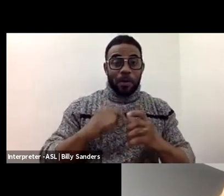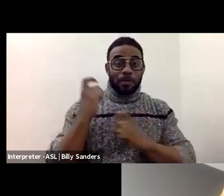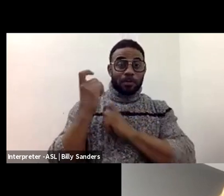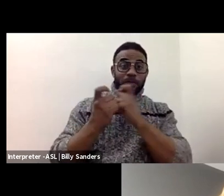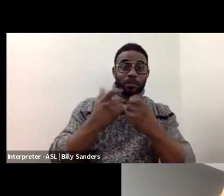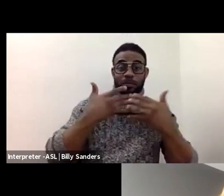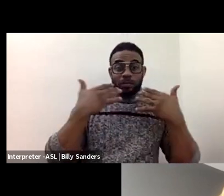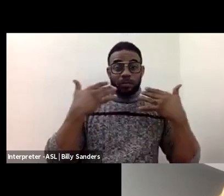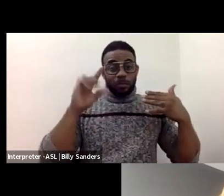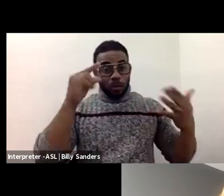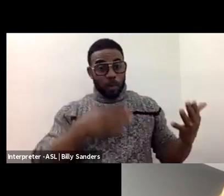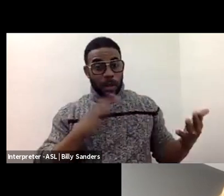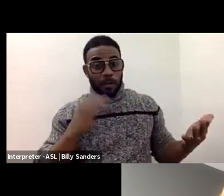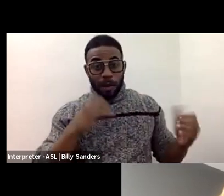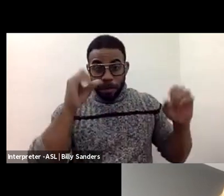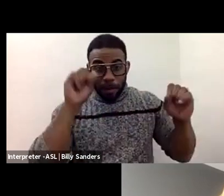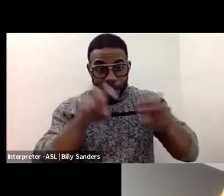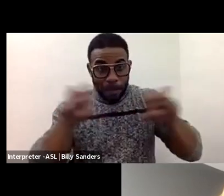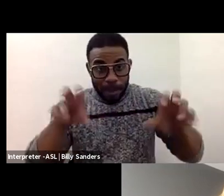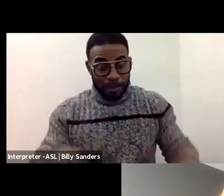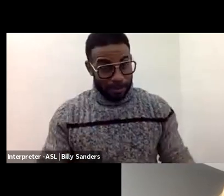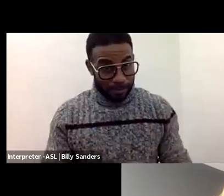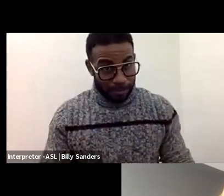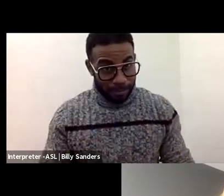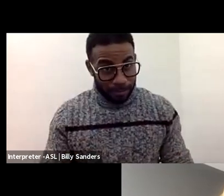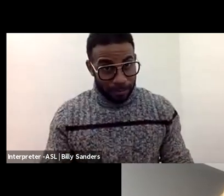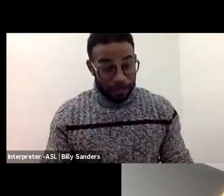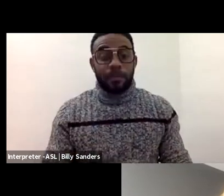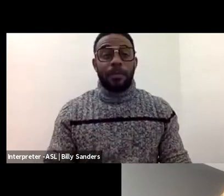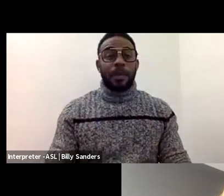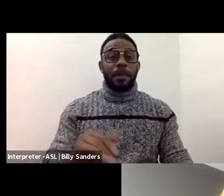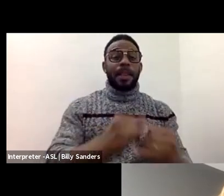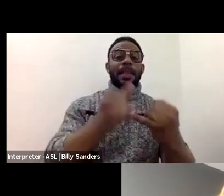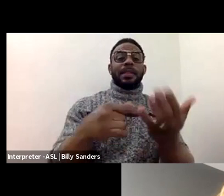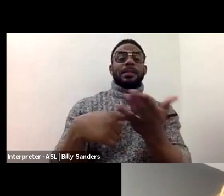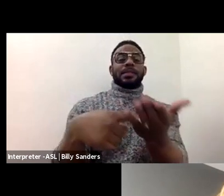the grace of our amazing panelists. So by the end of this discussion, we hope